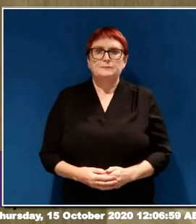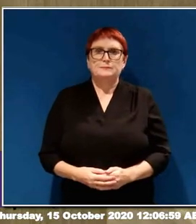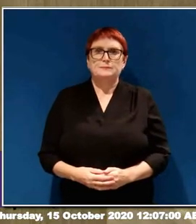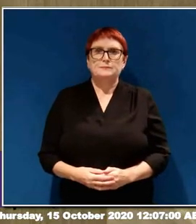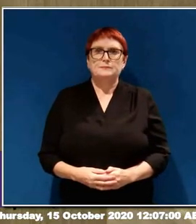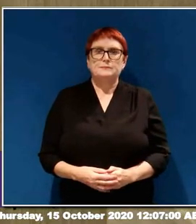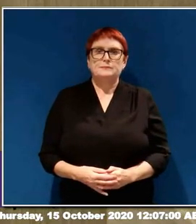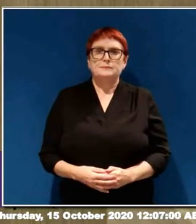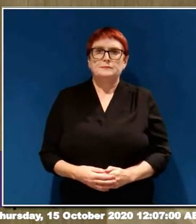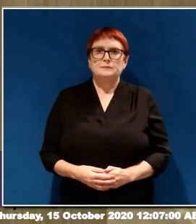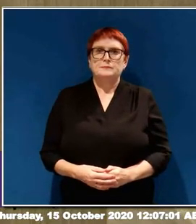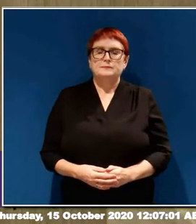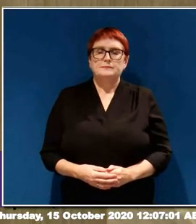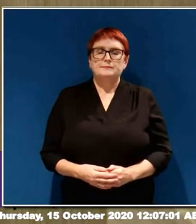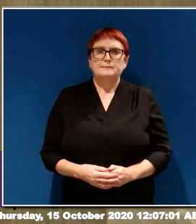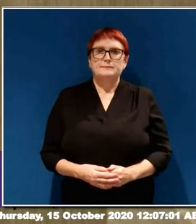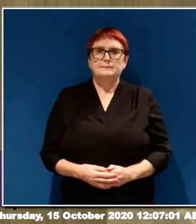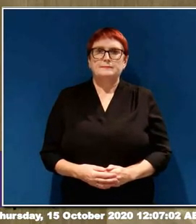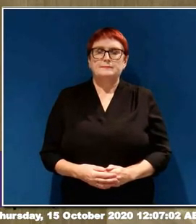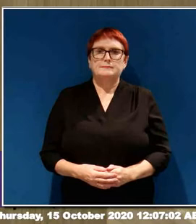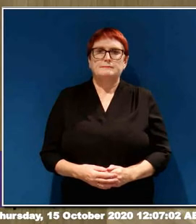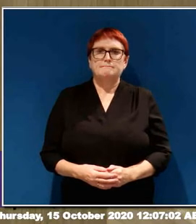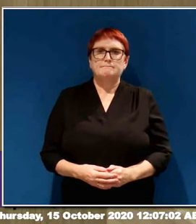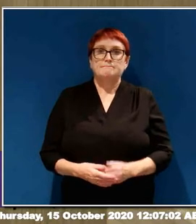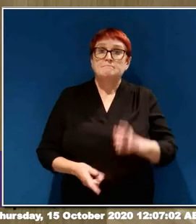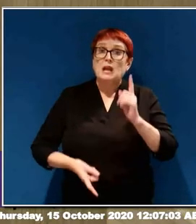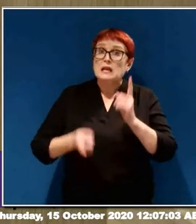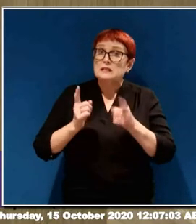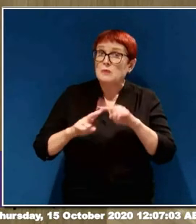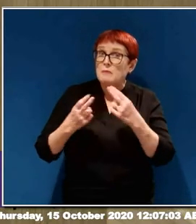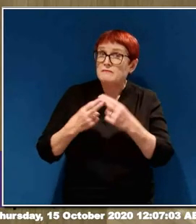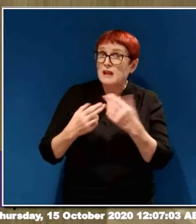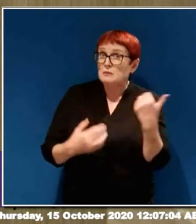Sometimes families contact you directly. Yes. How do they get your number?